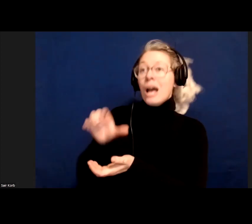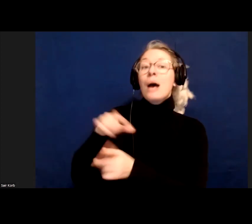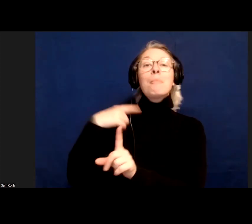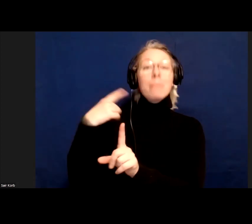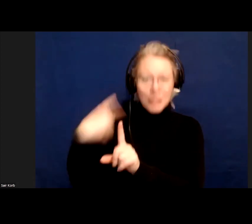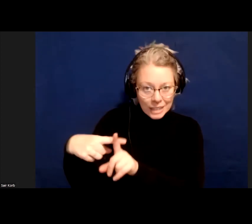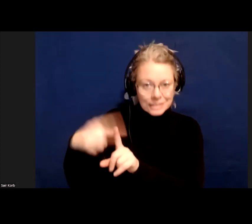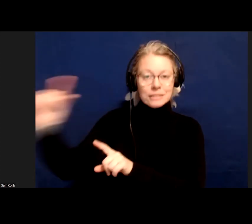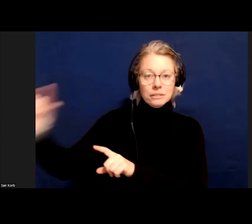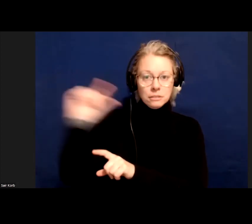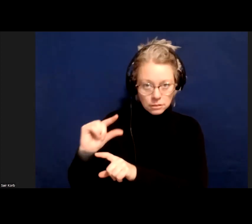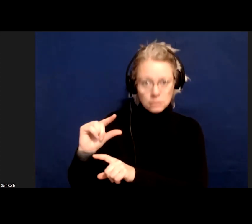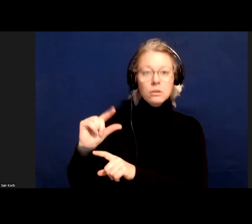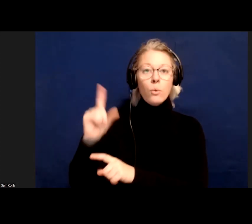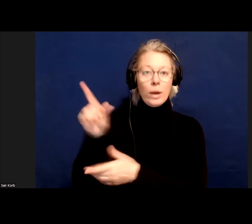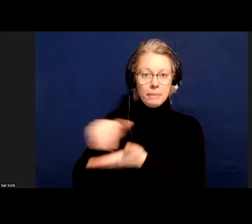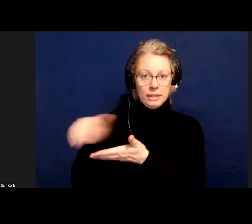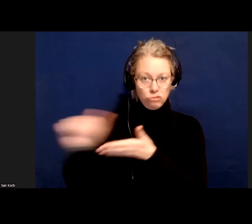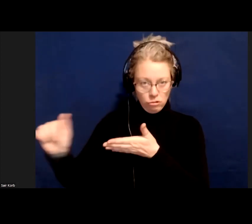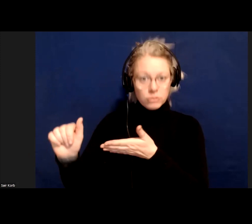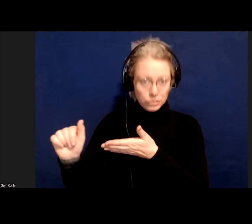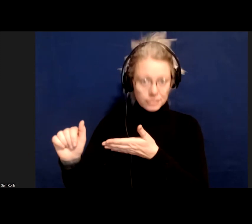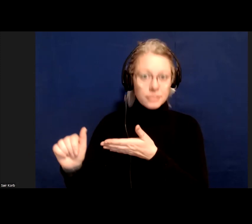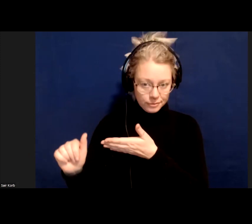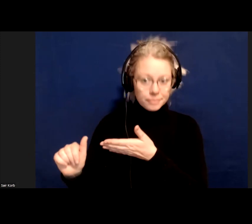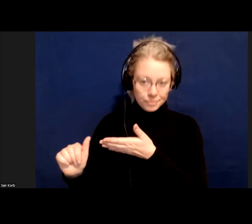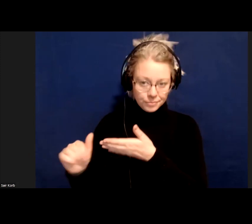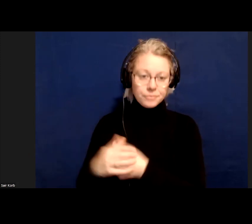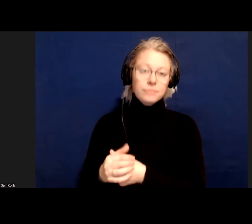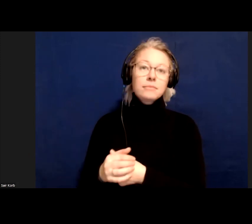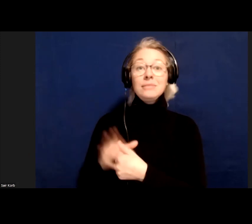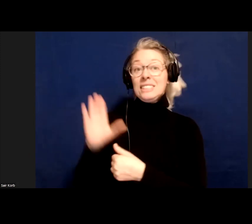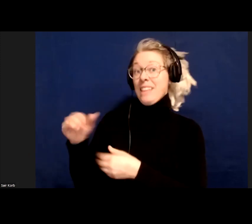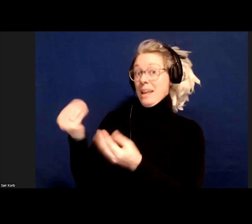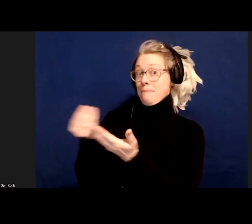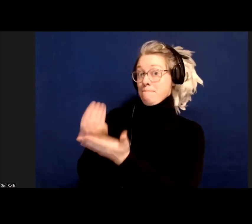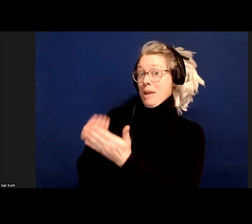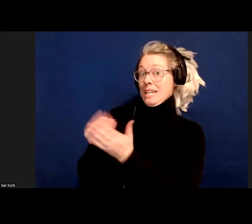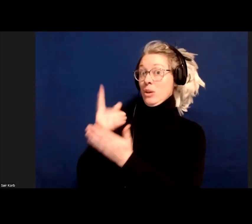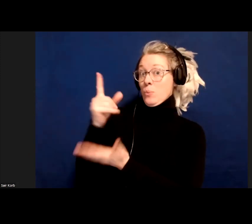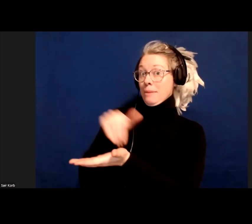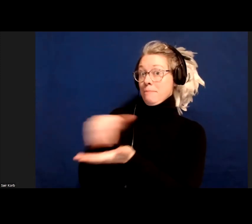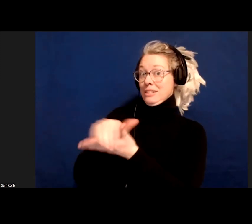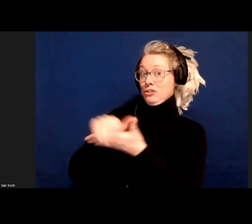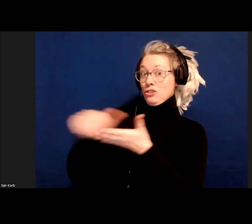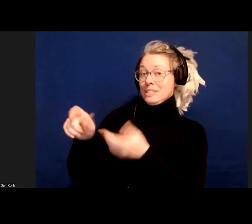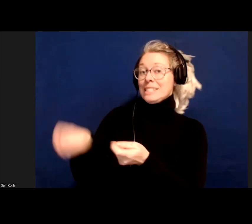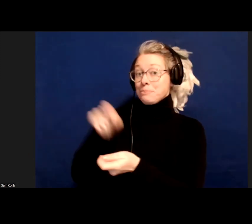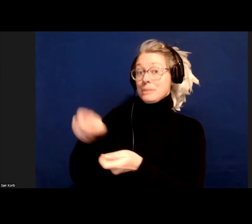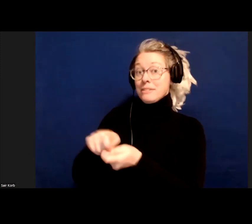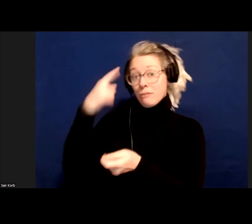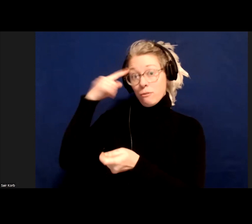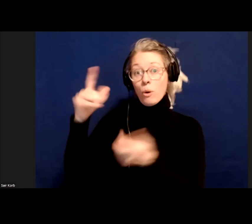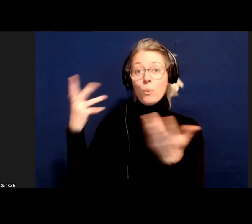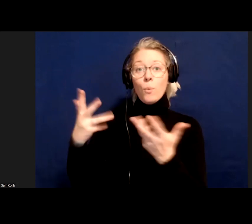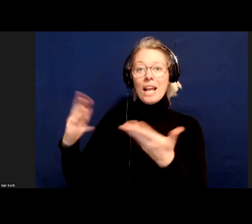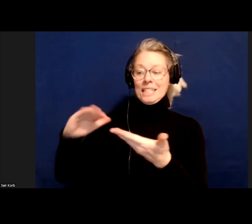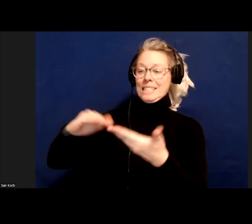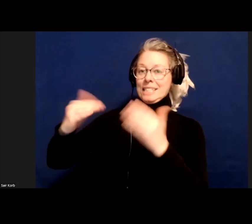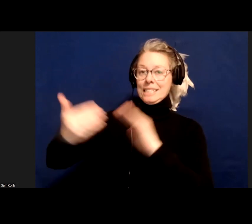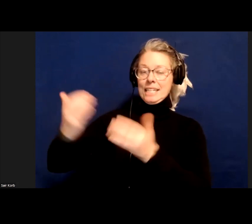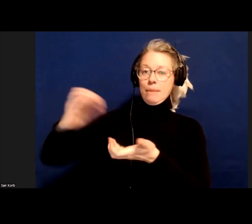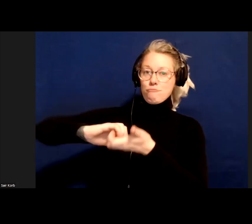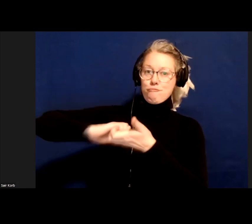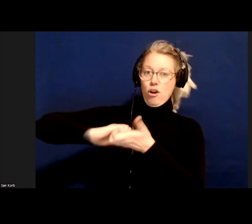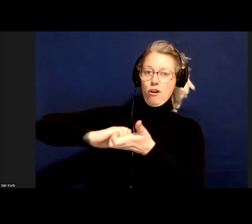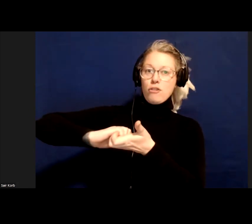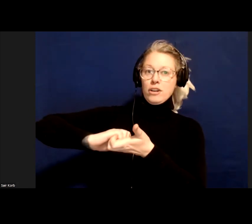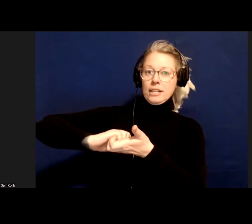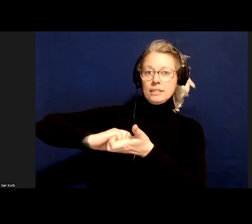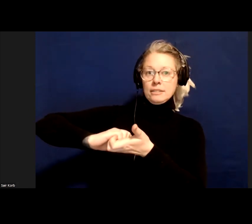our granting funds and is specifically dedicated and allocated to city and civic partner strategies.